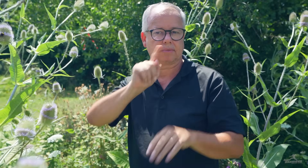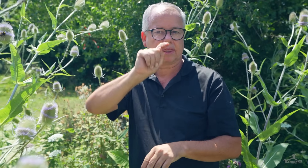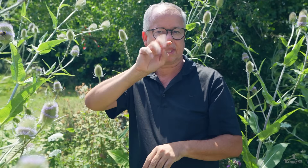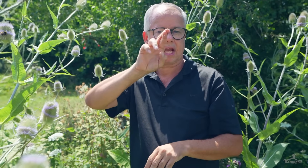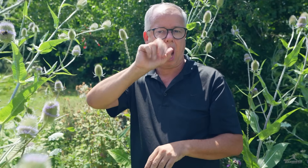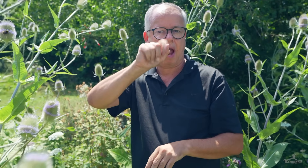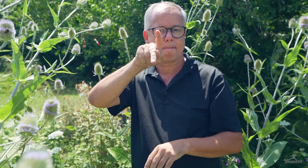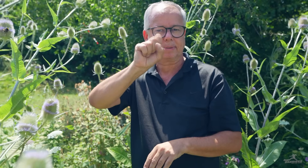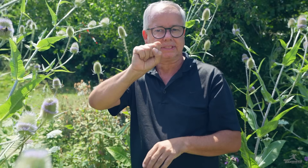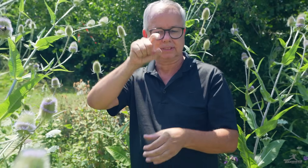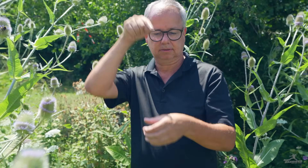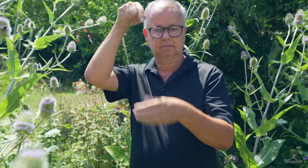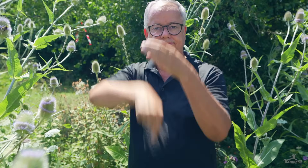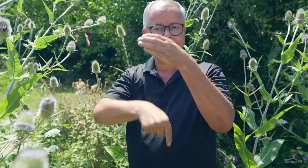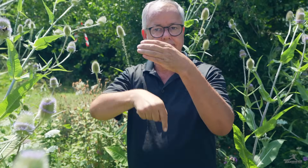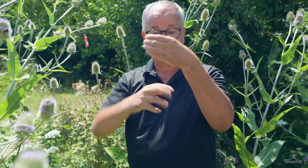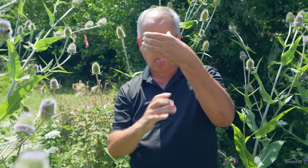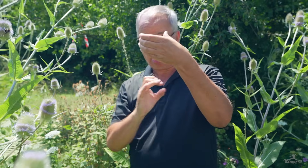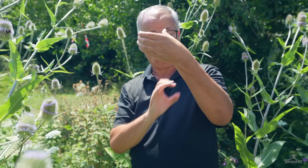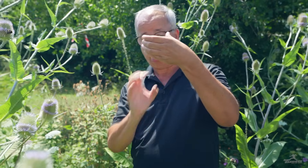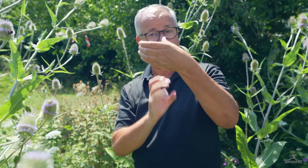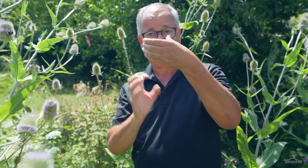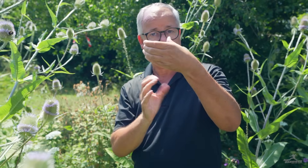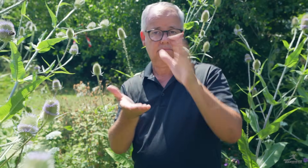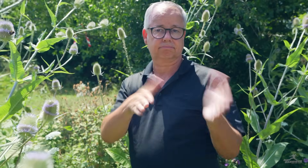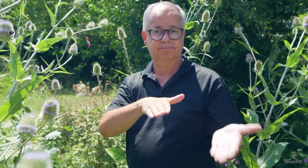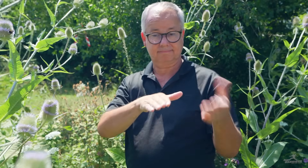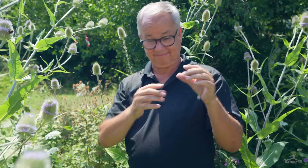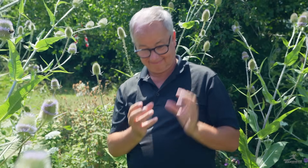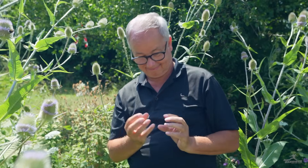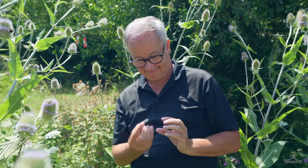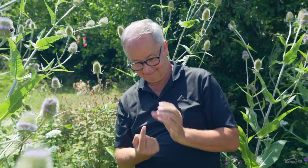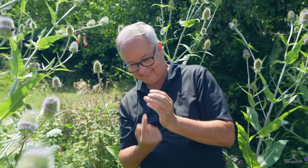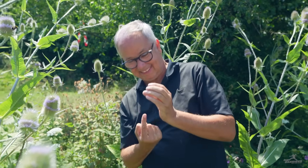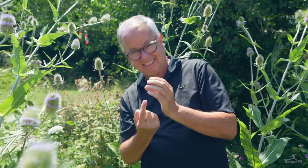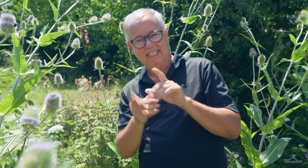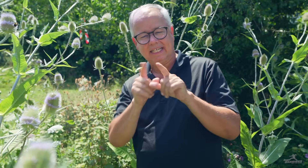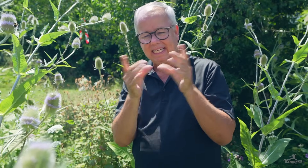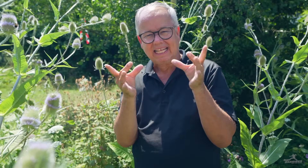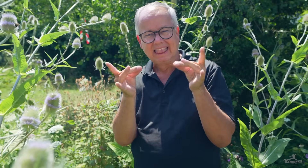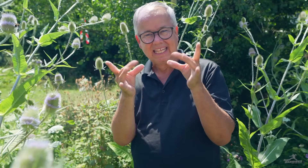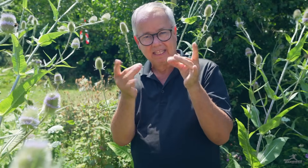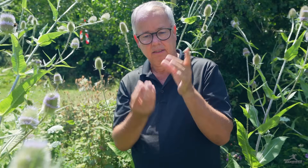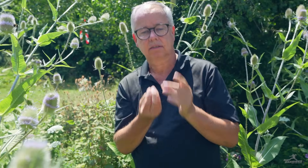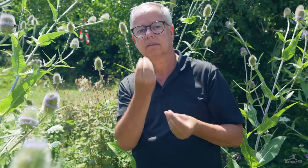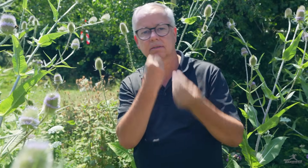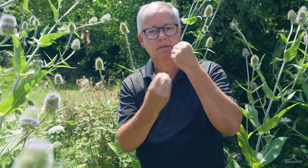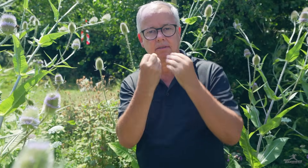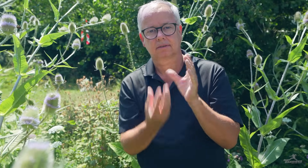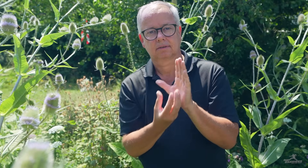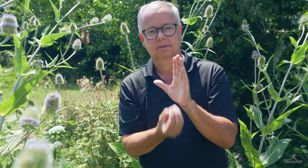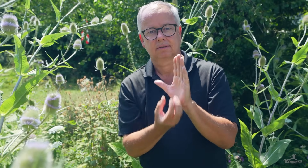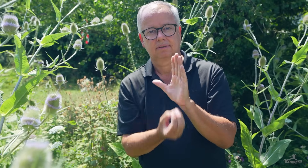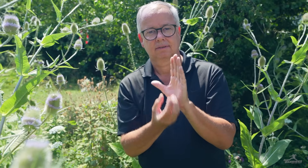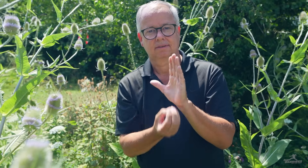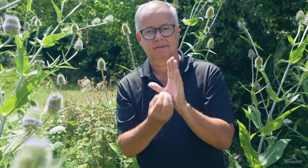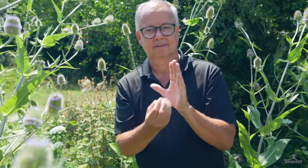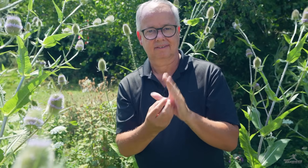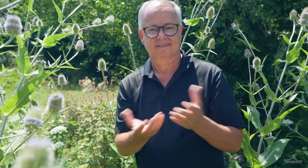trapping the fly to its death. The bottom of the stem has a sticky substance and the plant feeds off of the insects.